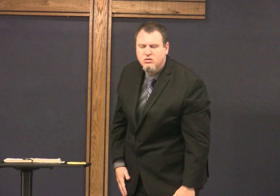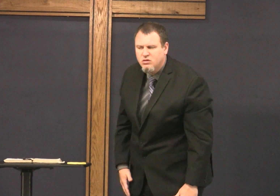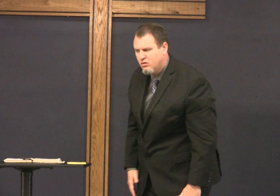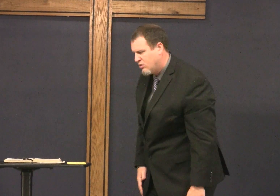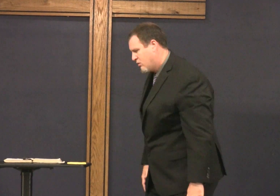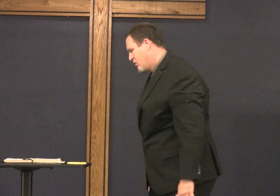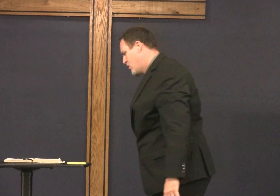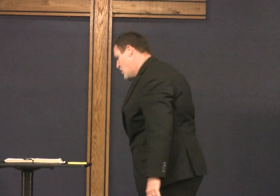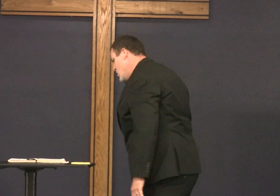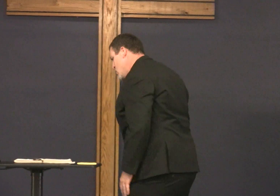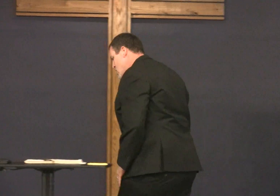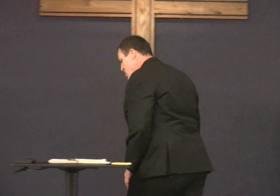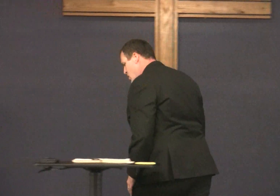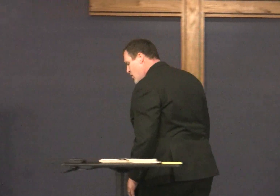and he will give you into our hands